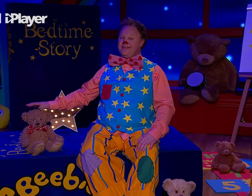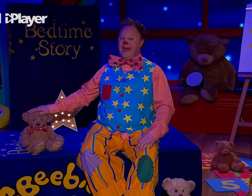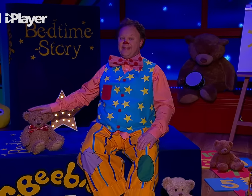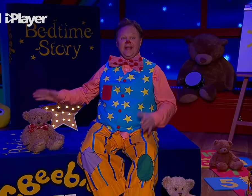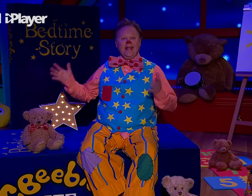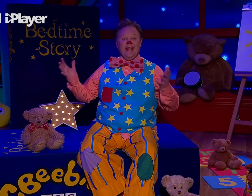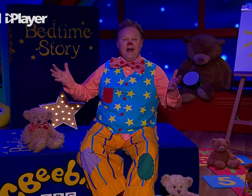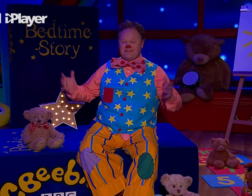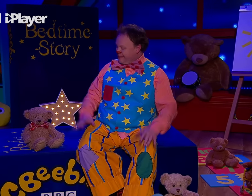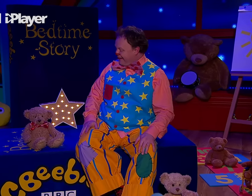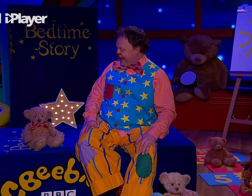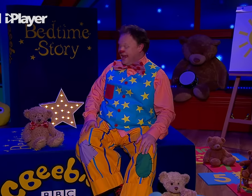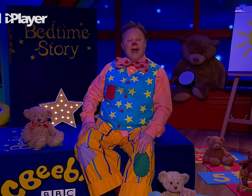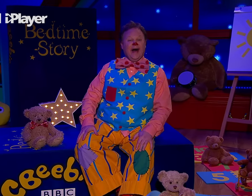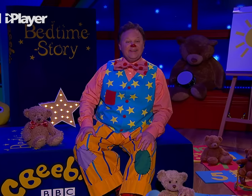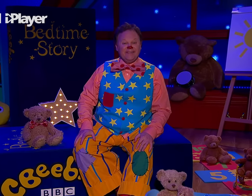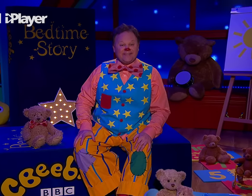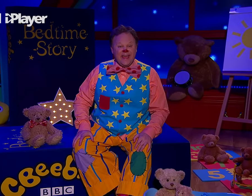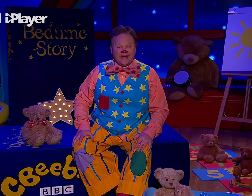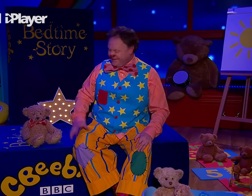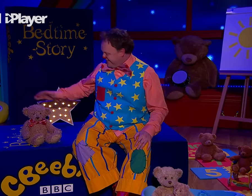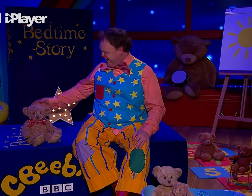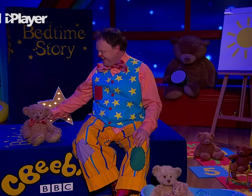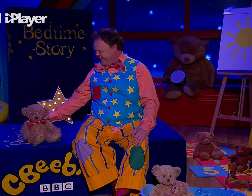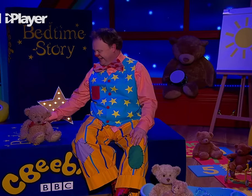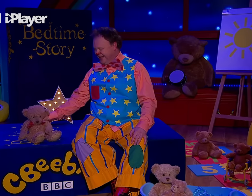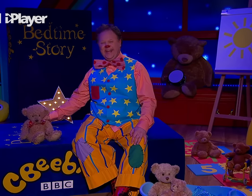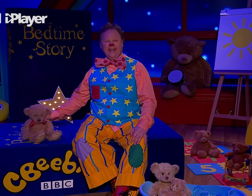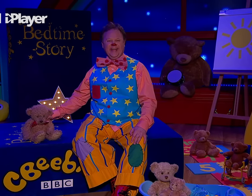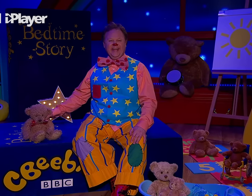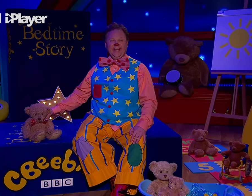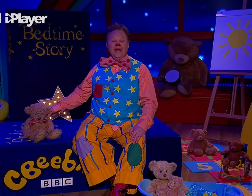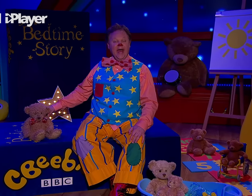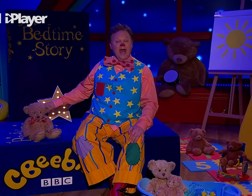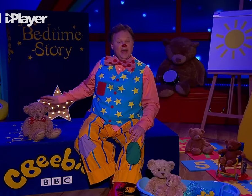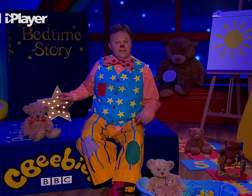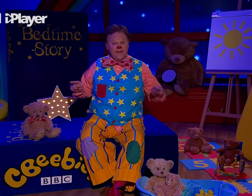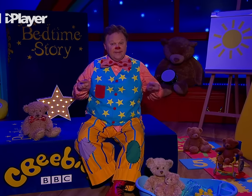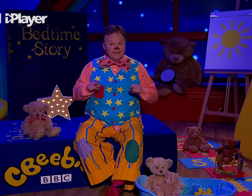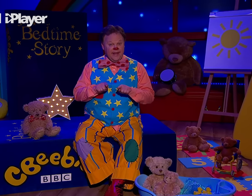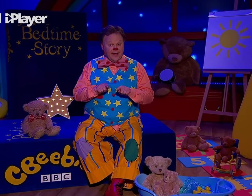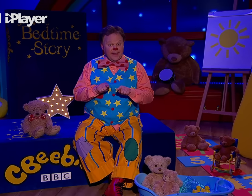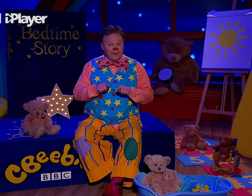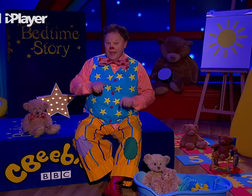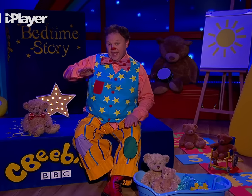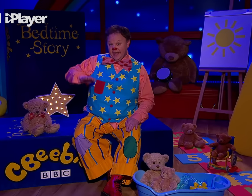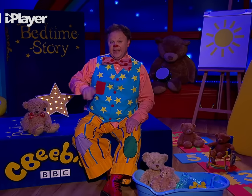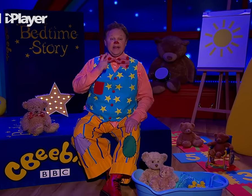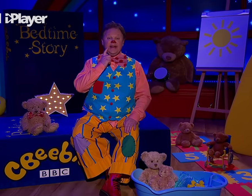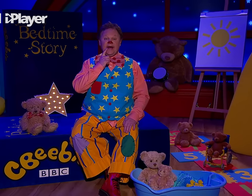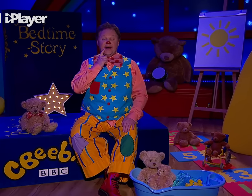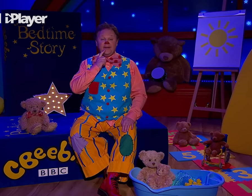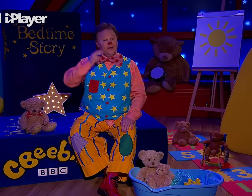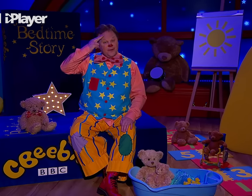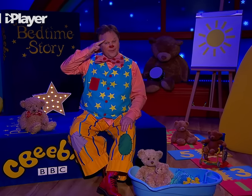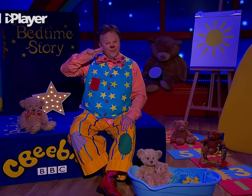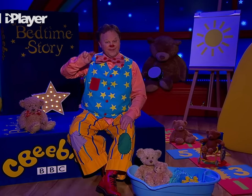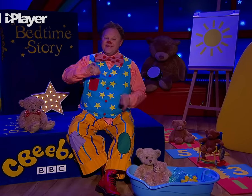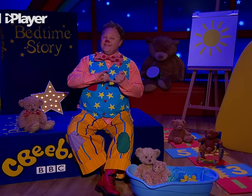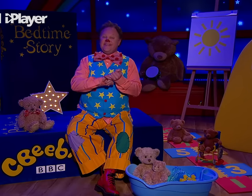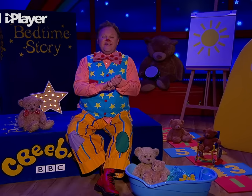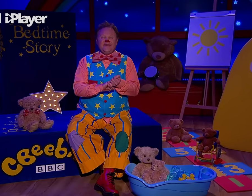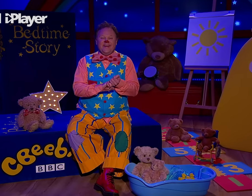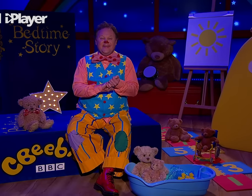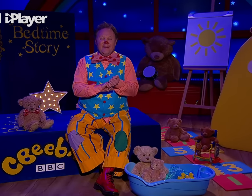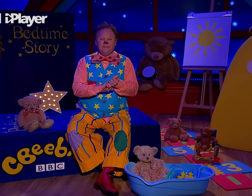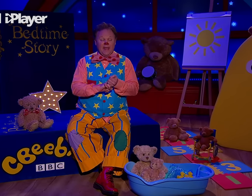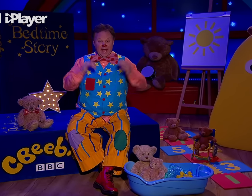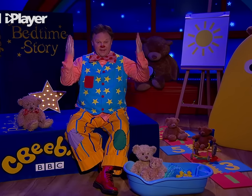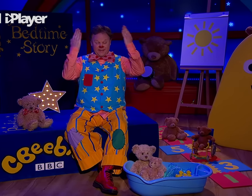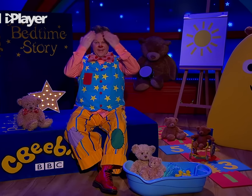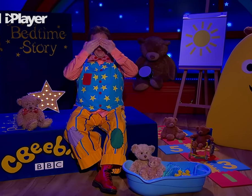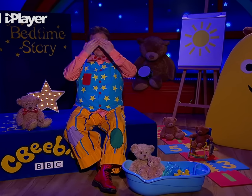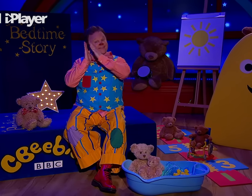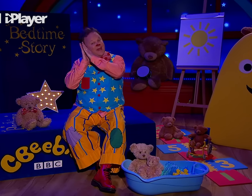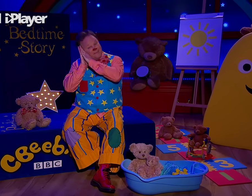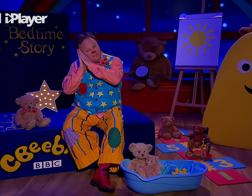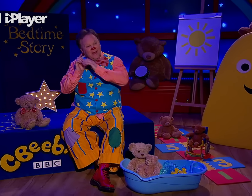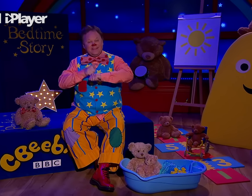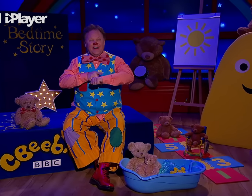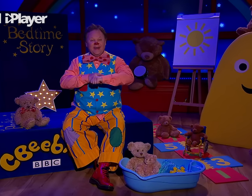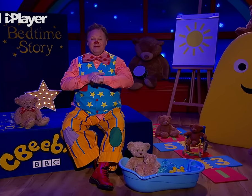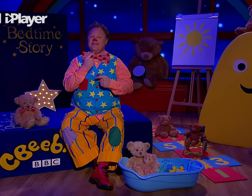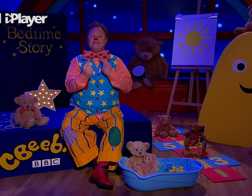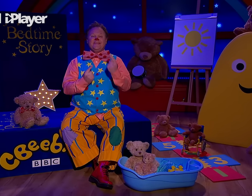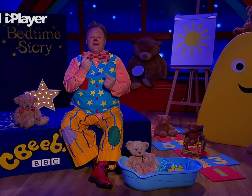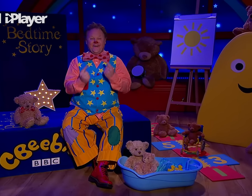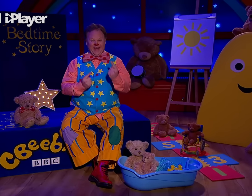ted loves to play hide and seek don't you just like a little girl called susan in tonight's story